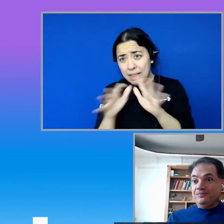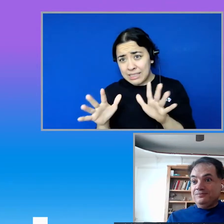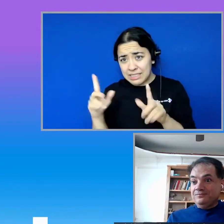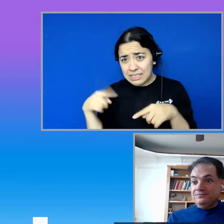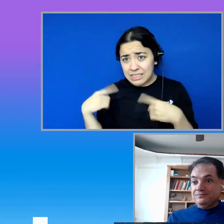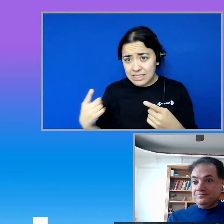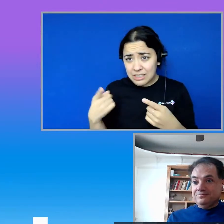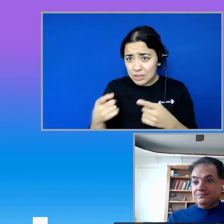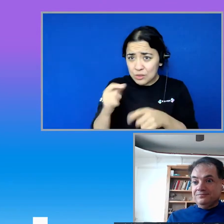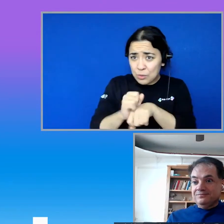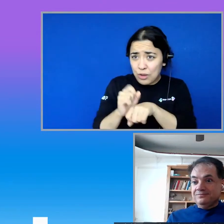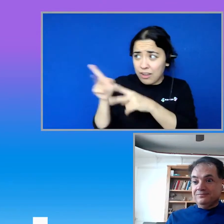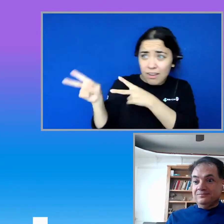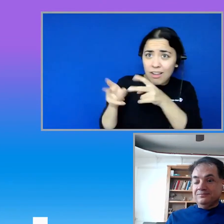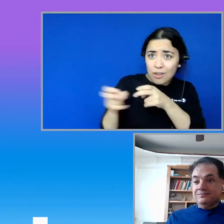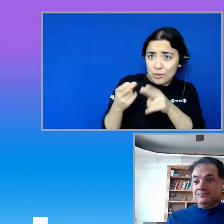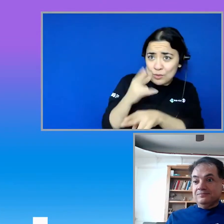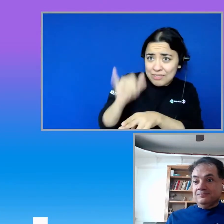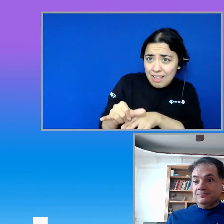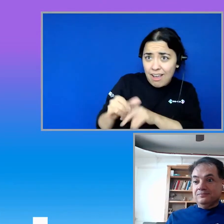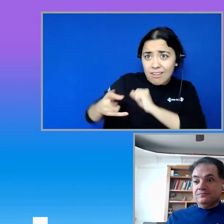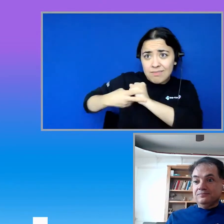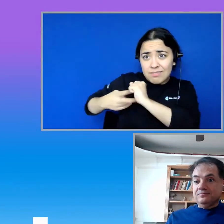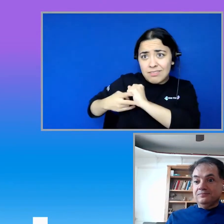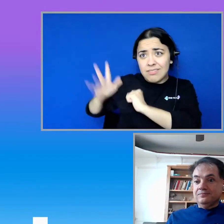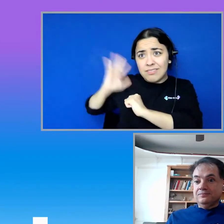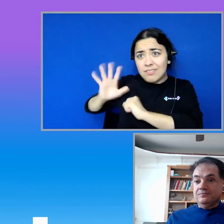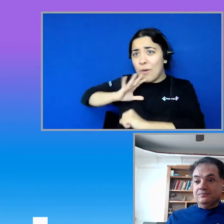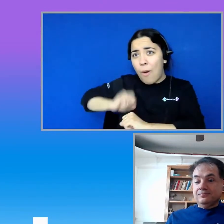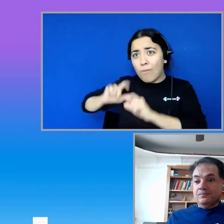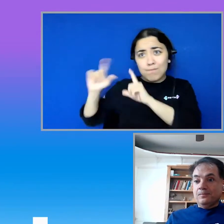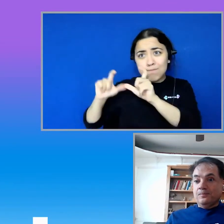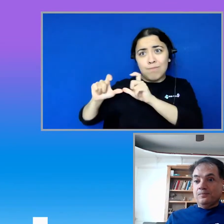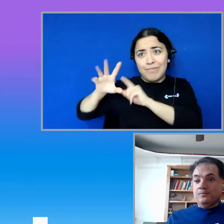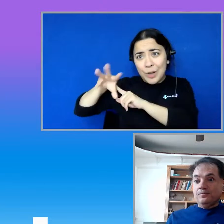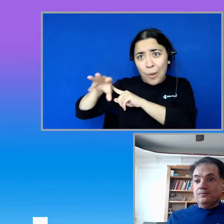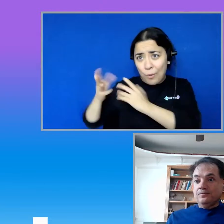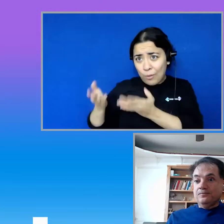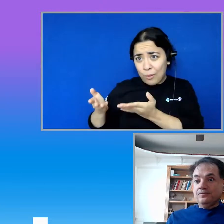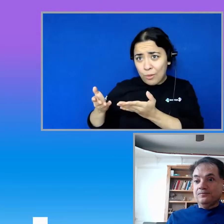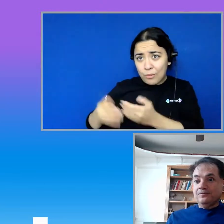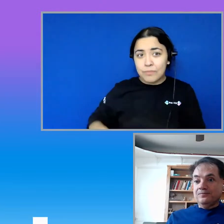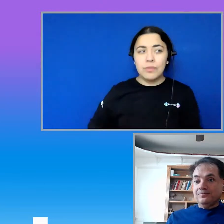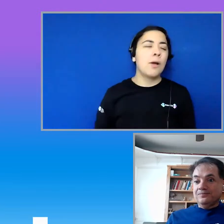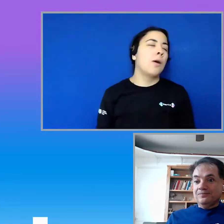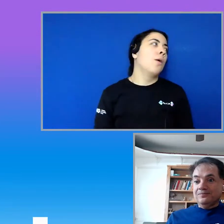that to work from? Oh my gosh, it's really it